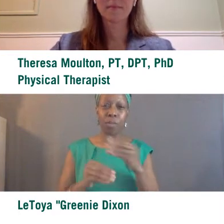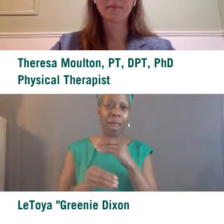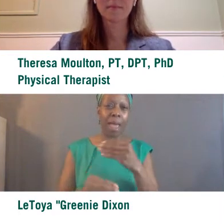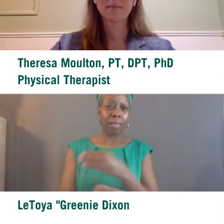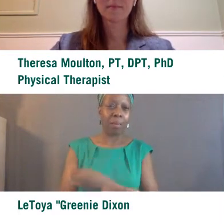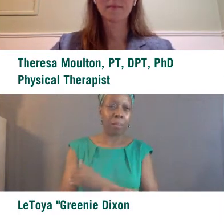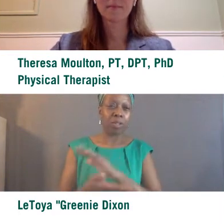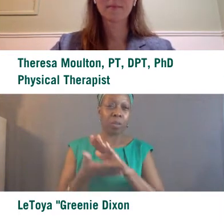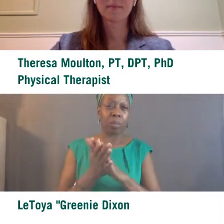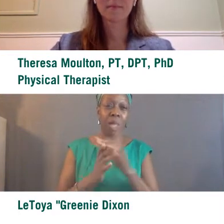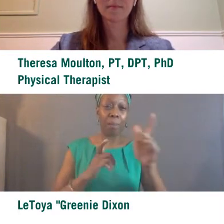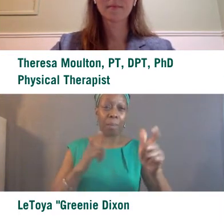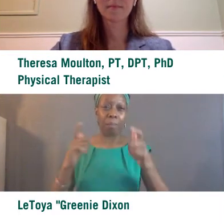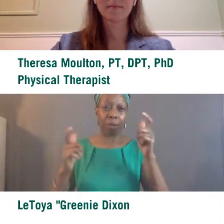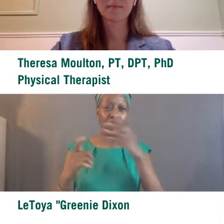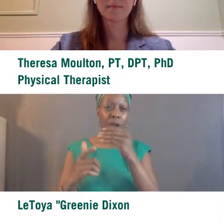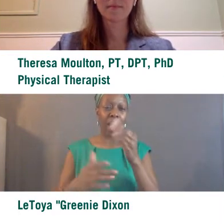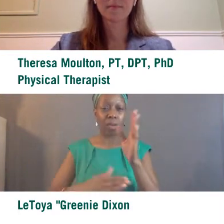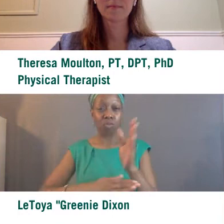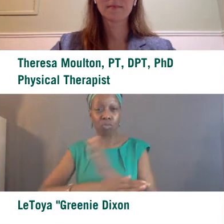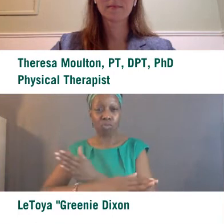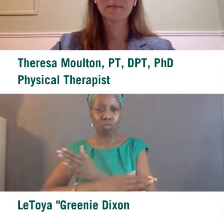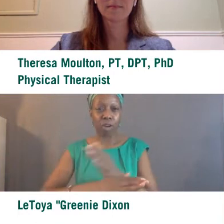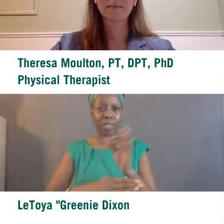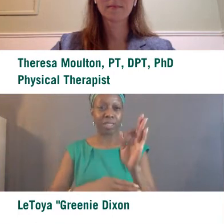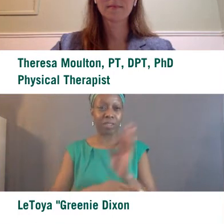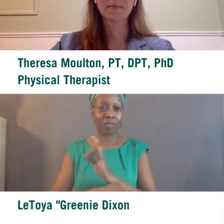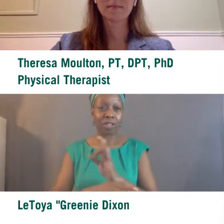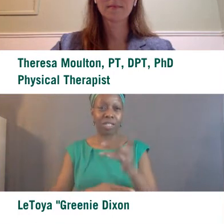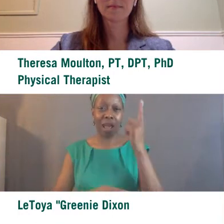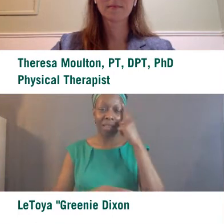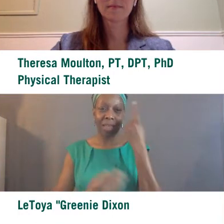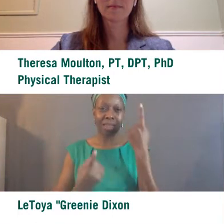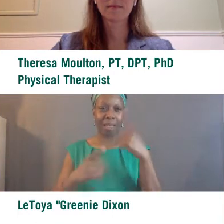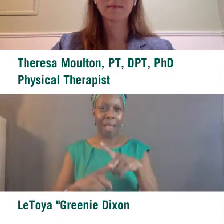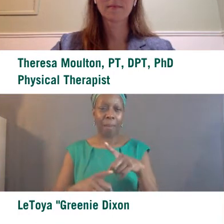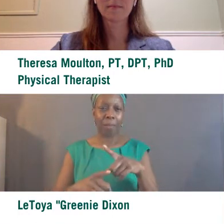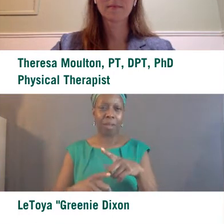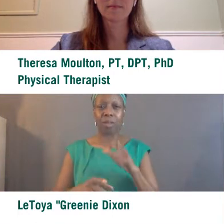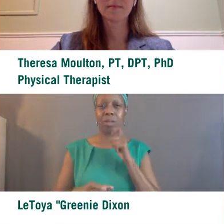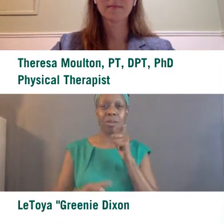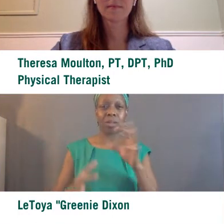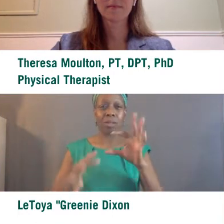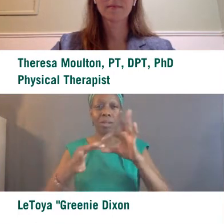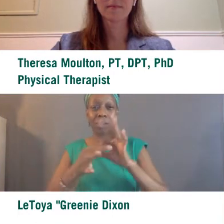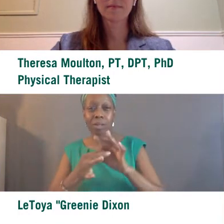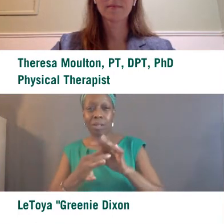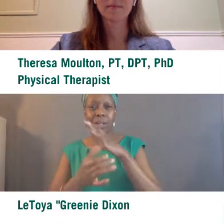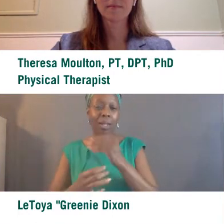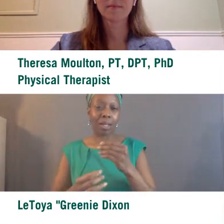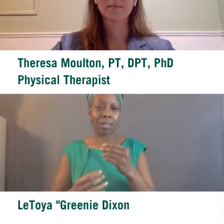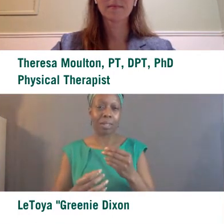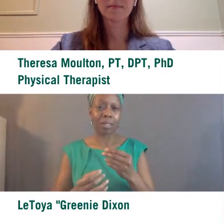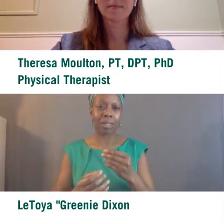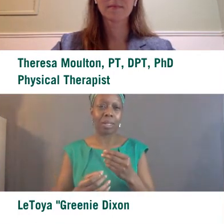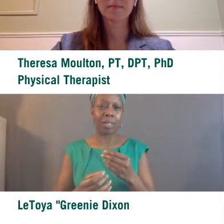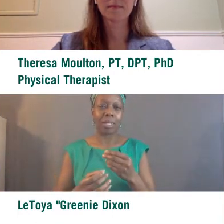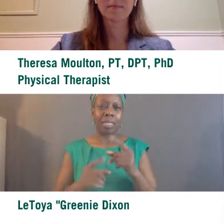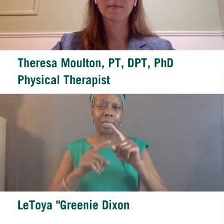Those things I think might have an impact indirectly cells and how they're functioning .